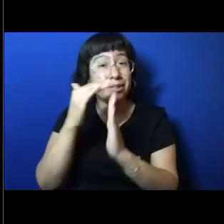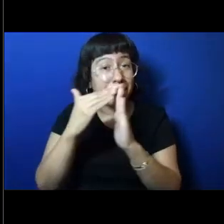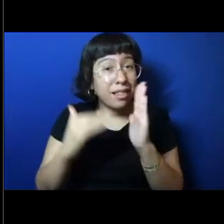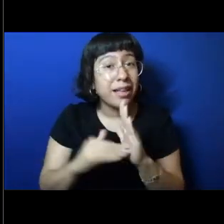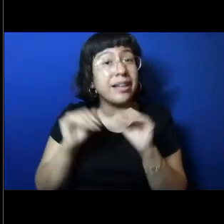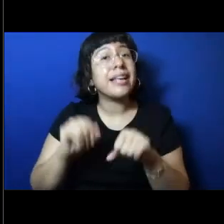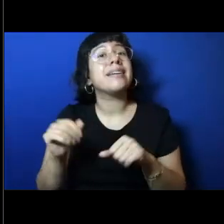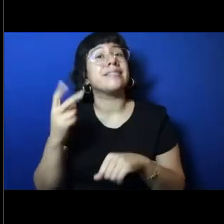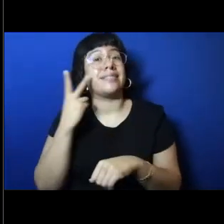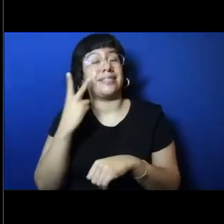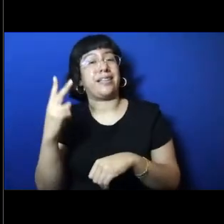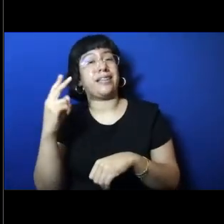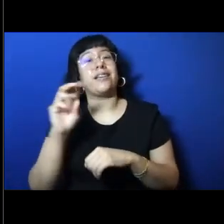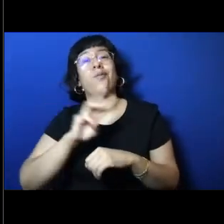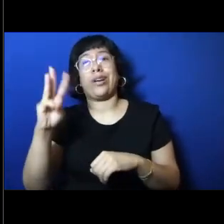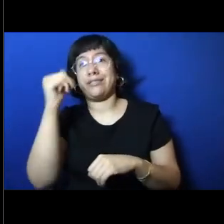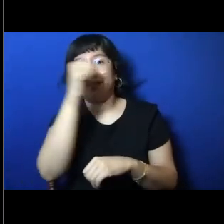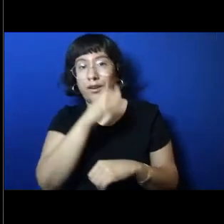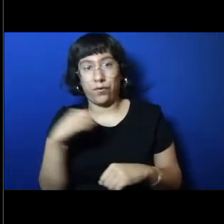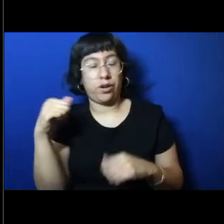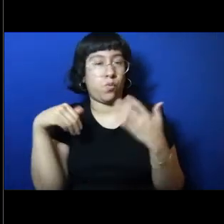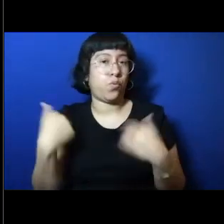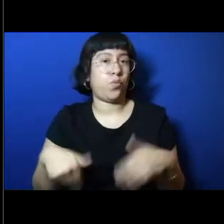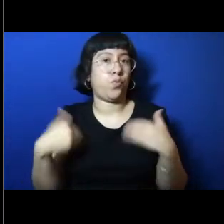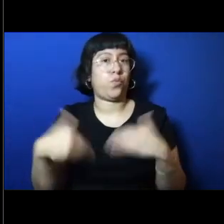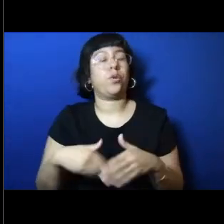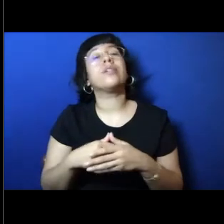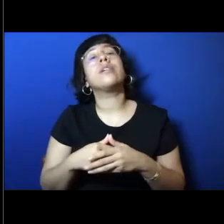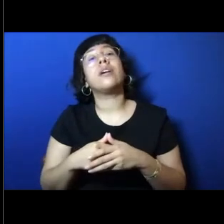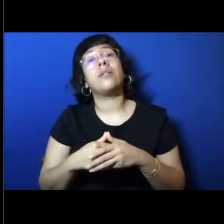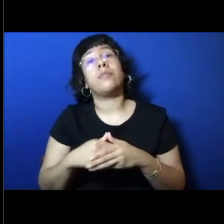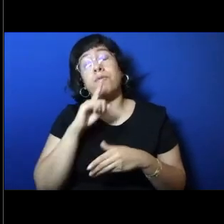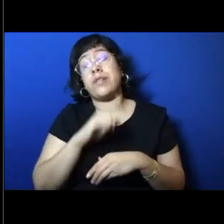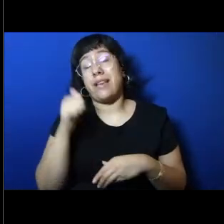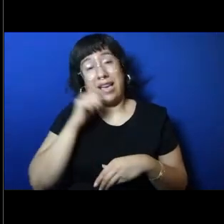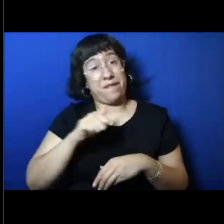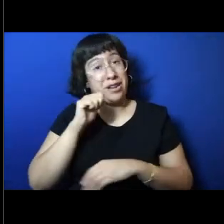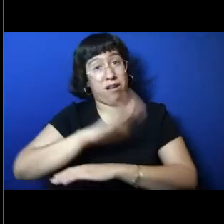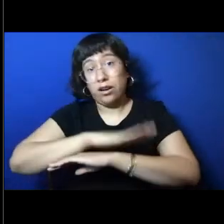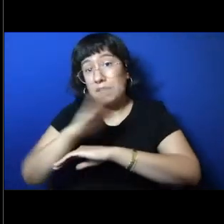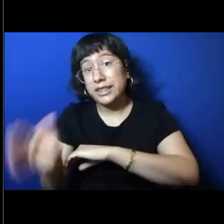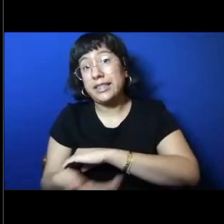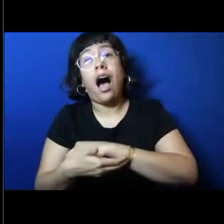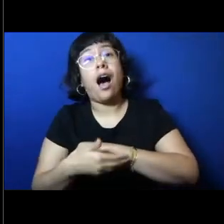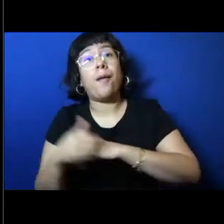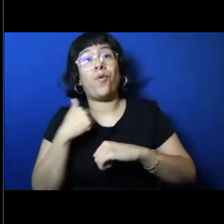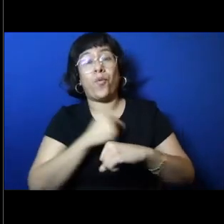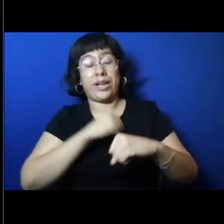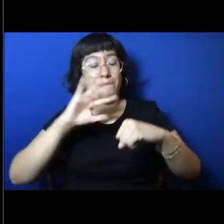at that space 100% of the time nonstop. We could take images up to 30 seconds and put them together